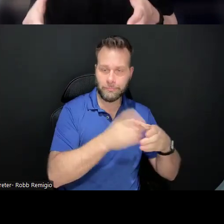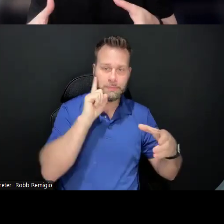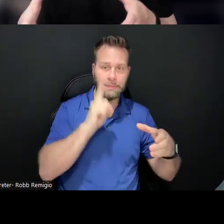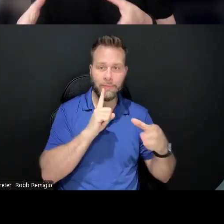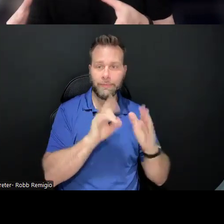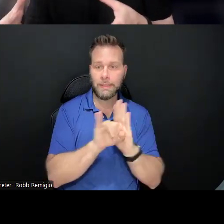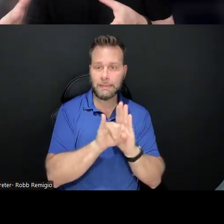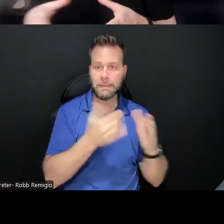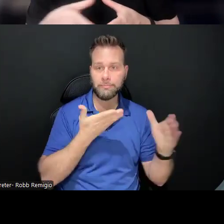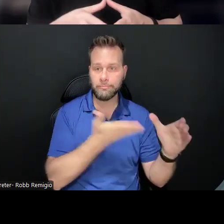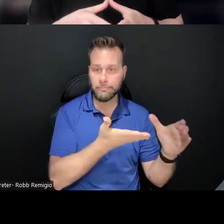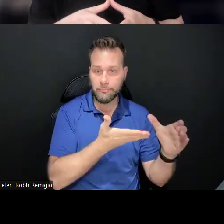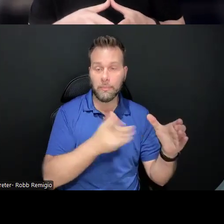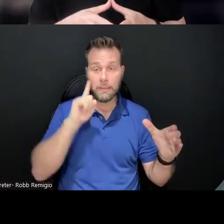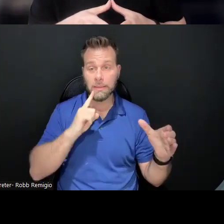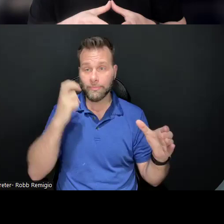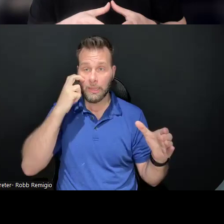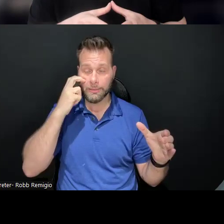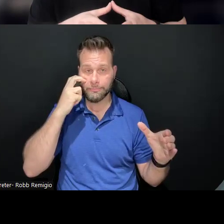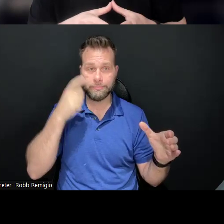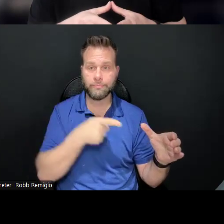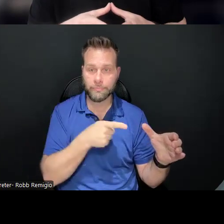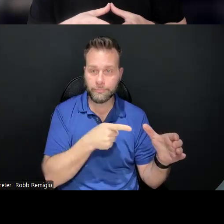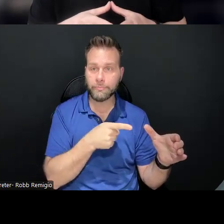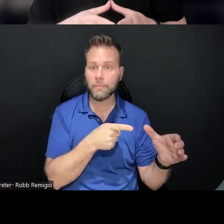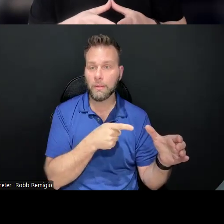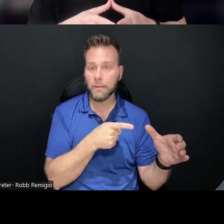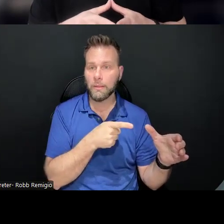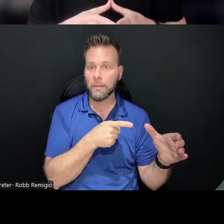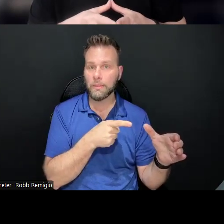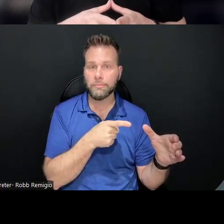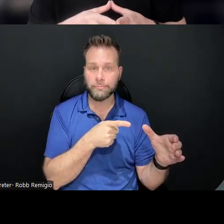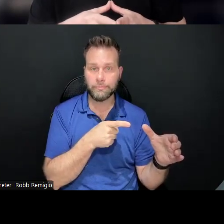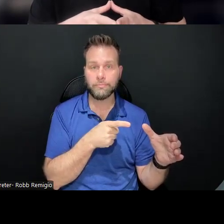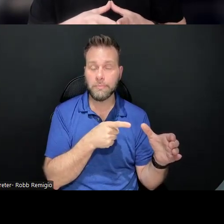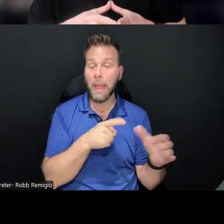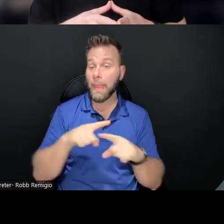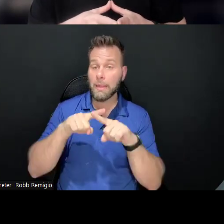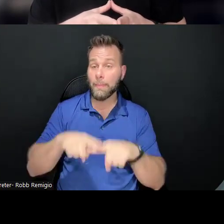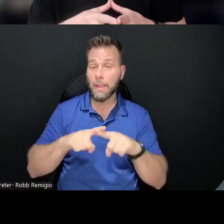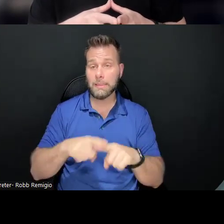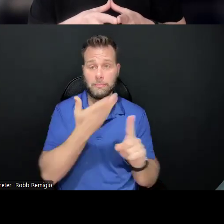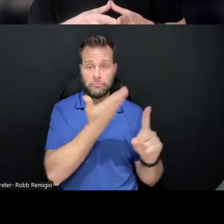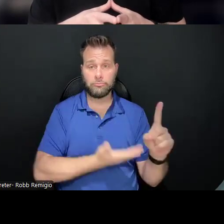of being deaf is that of being Deaf-Blind, and that depends tremendously on the individual